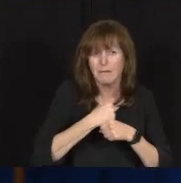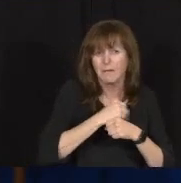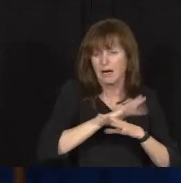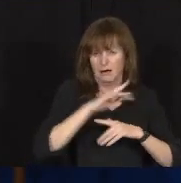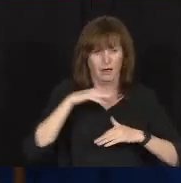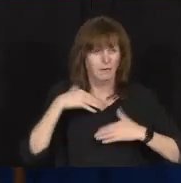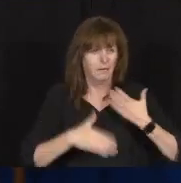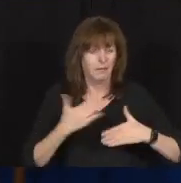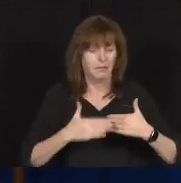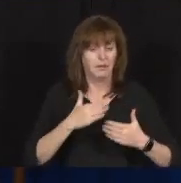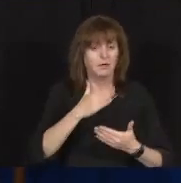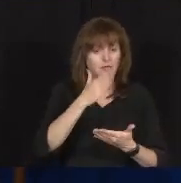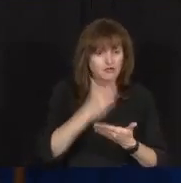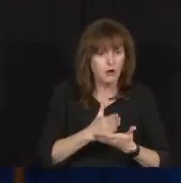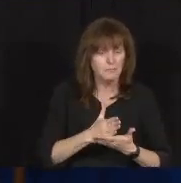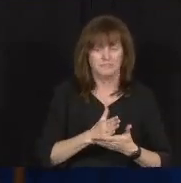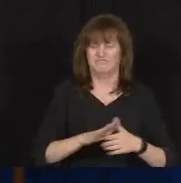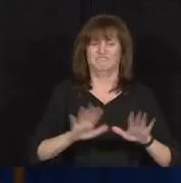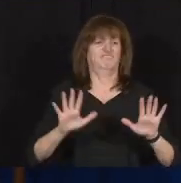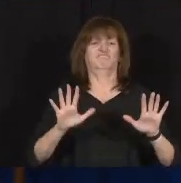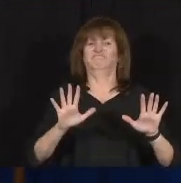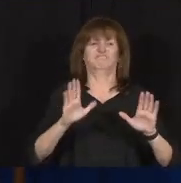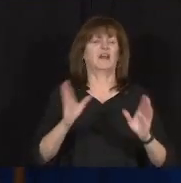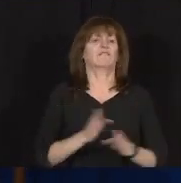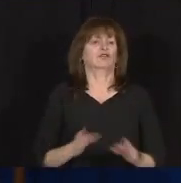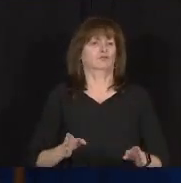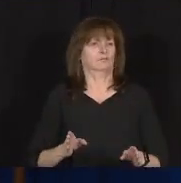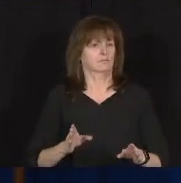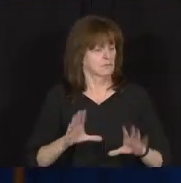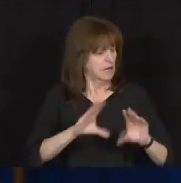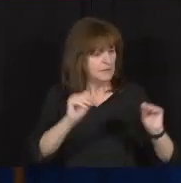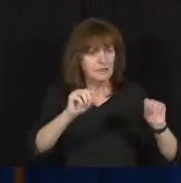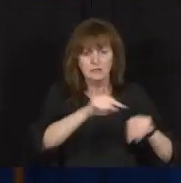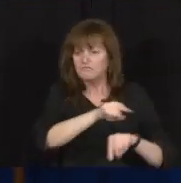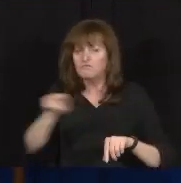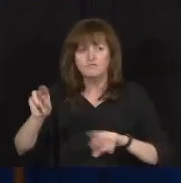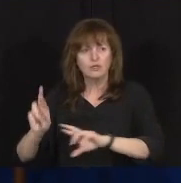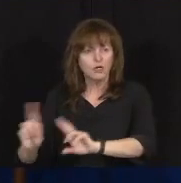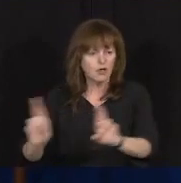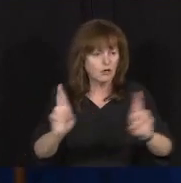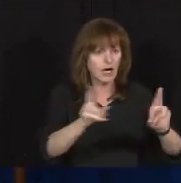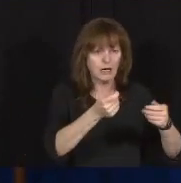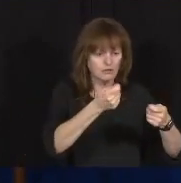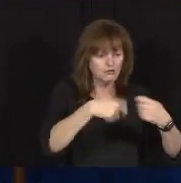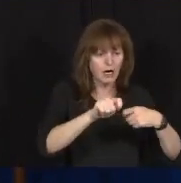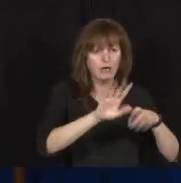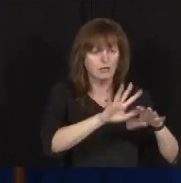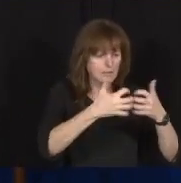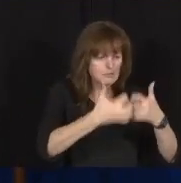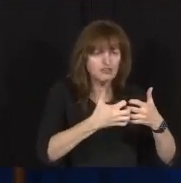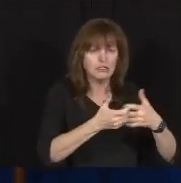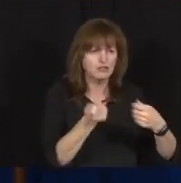Our companies are stepping up. T heir retooling, providing our front-line workers with resources that they need. A